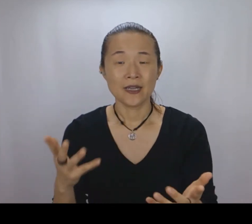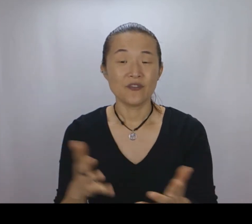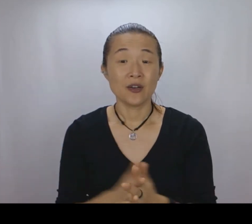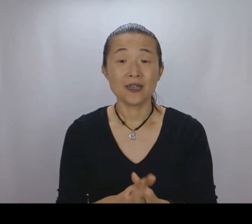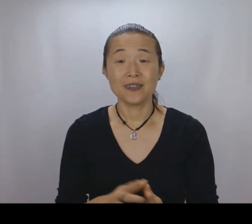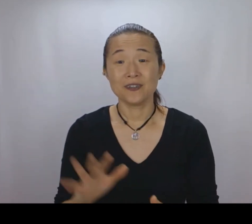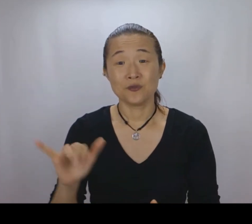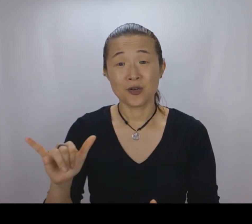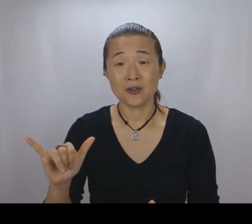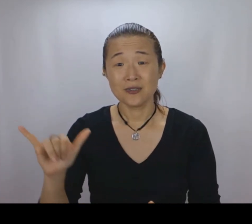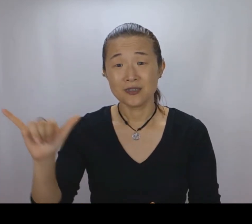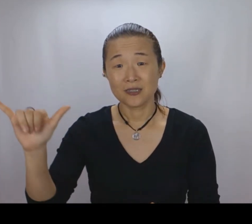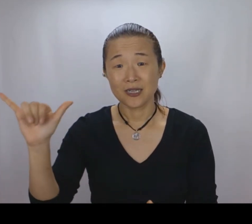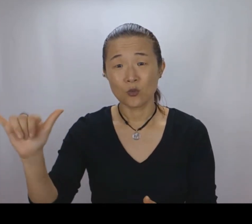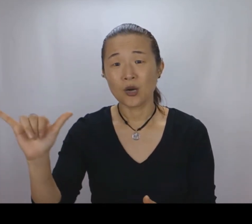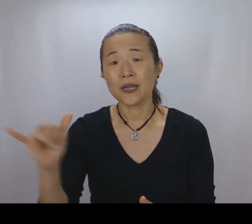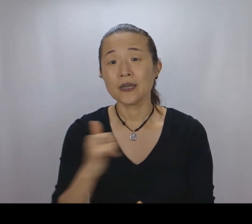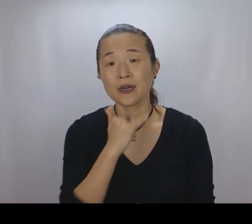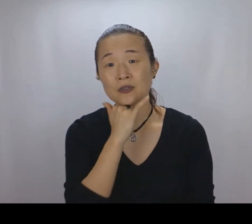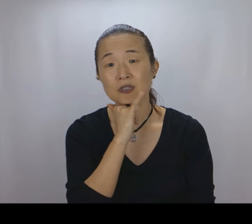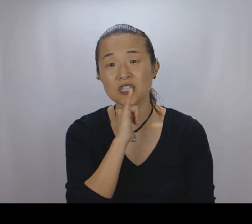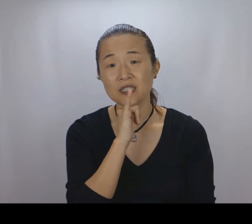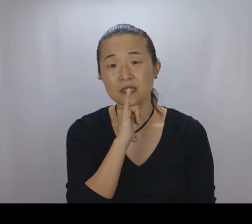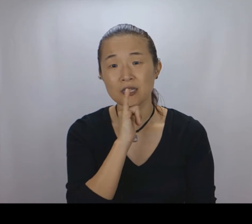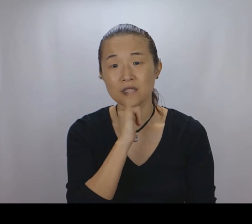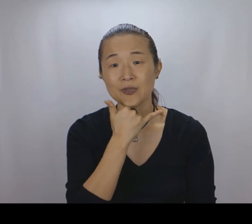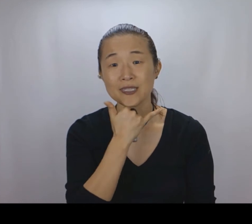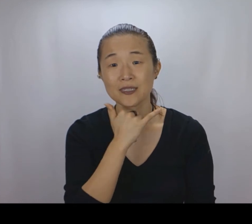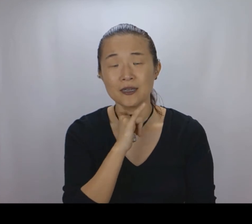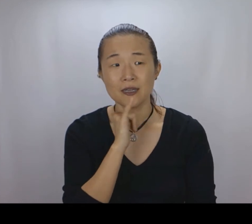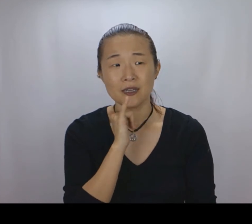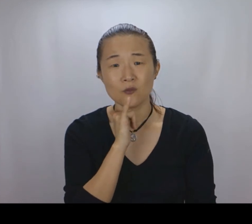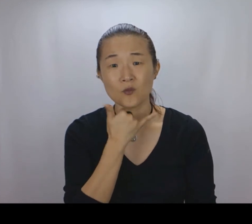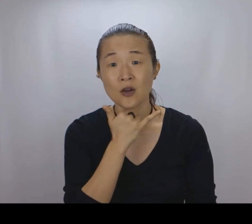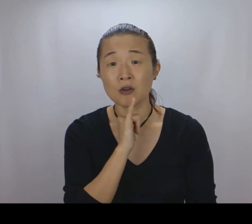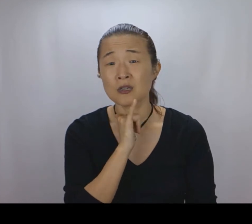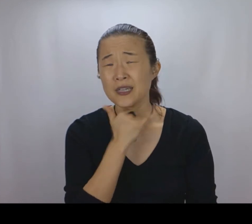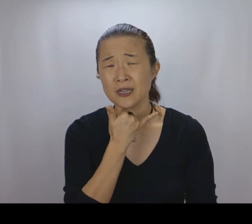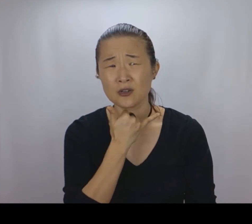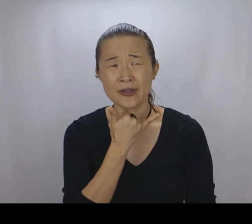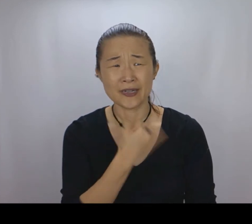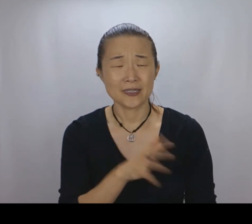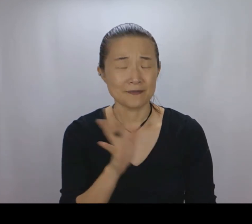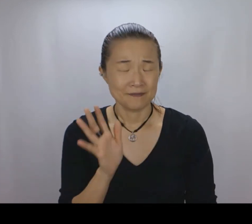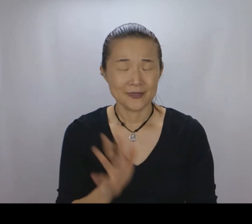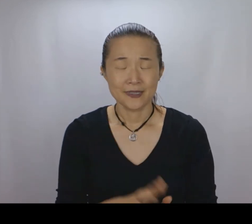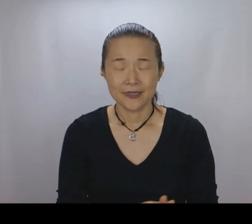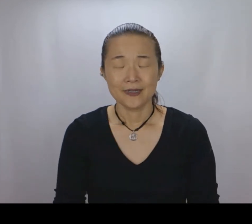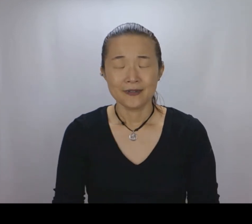If you're not, you're wrong. So take a "Y" under the chin and twist, and wrong, incorrect.